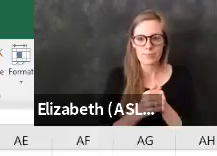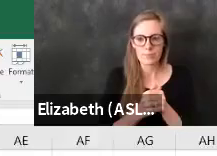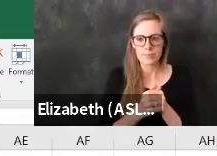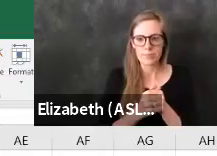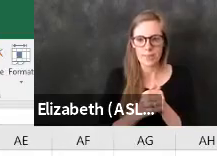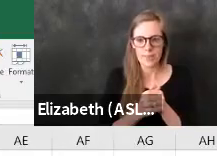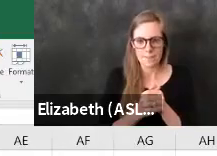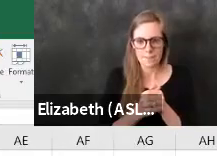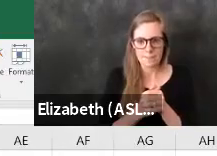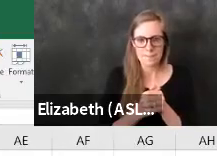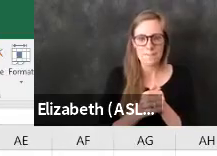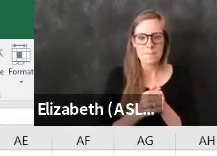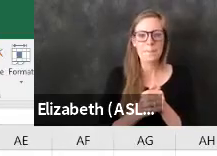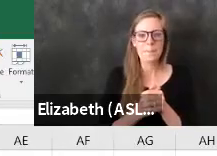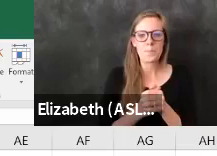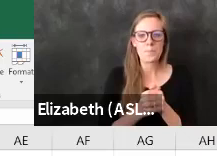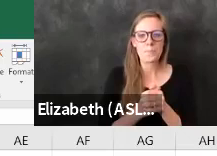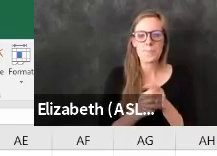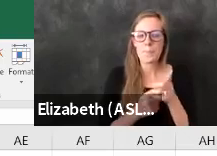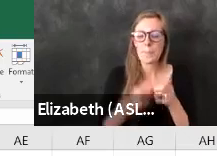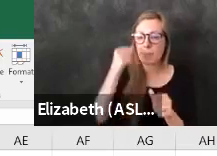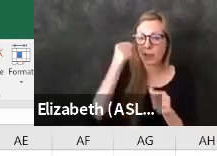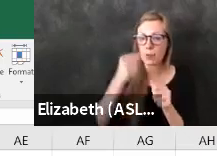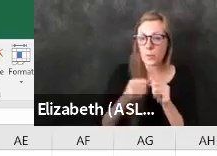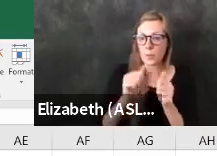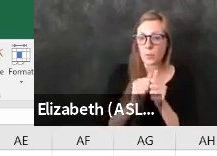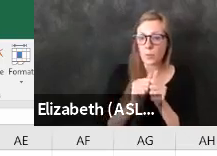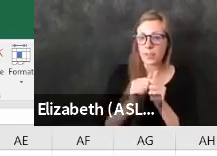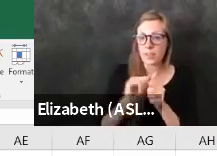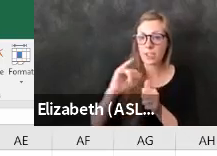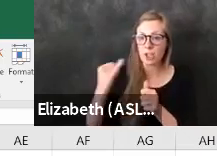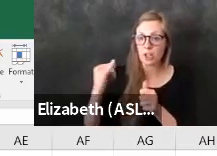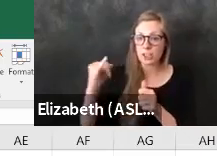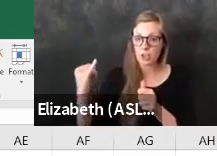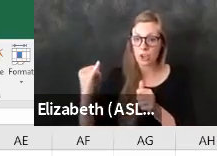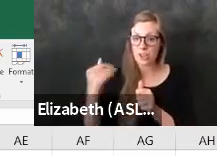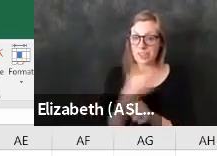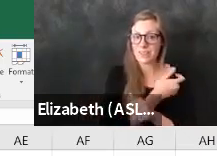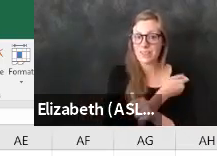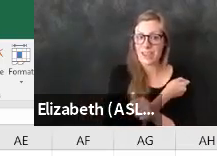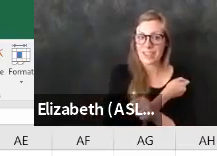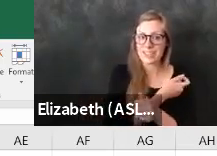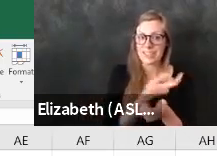Again, remember that with the Johnson vaccine, it counts almost the same as to